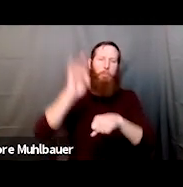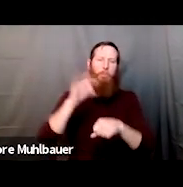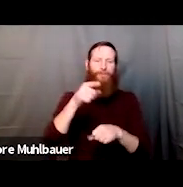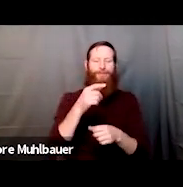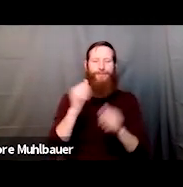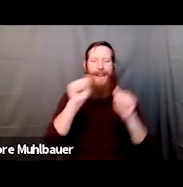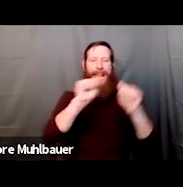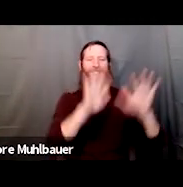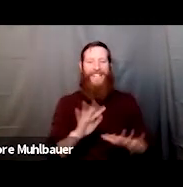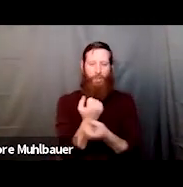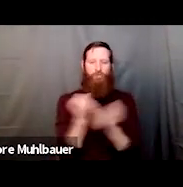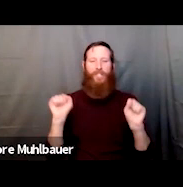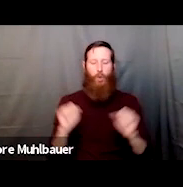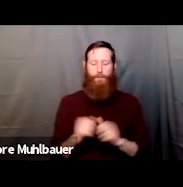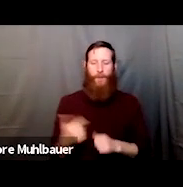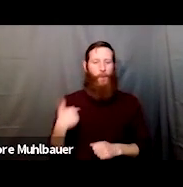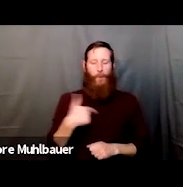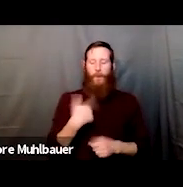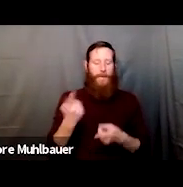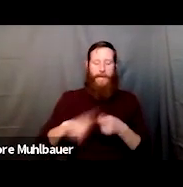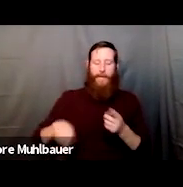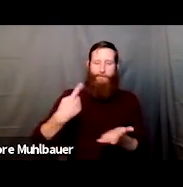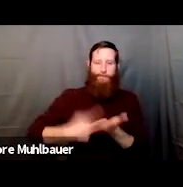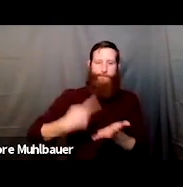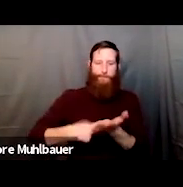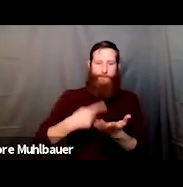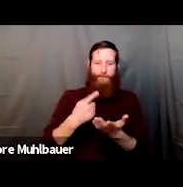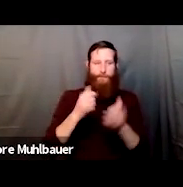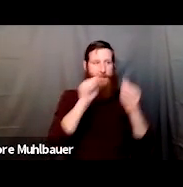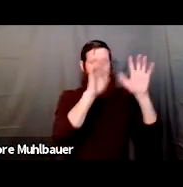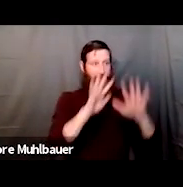Obviously we cannot cover avalanche rescue in and hour and a half online zoom class.